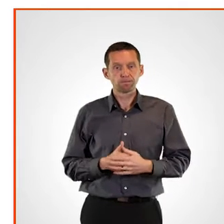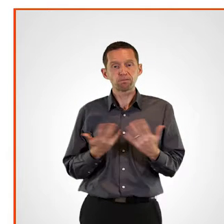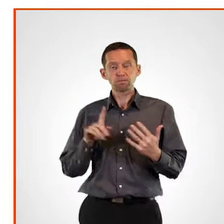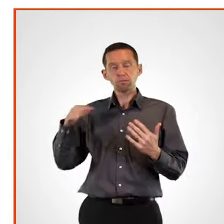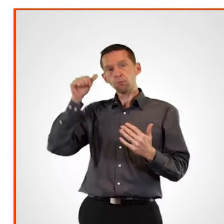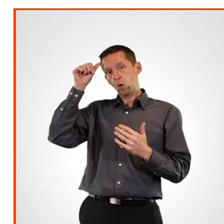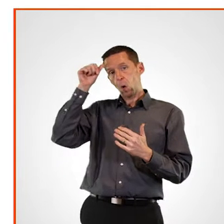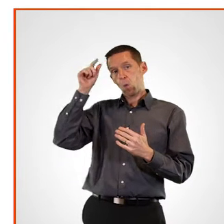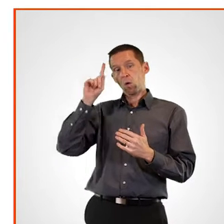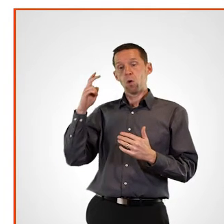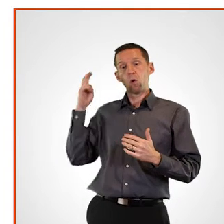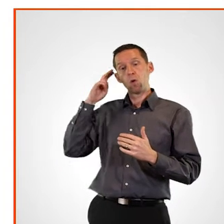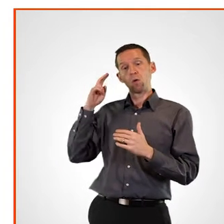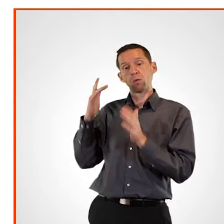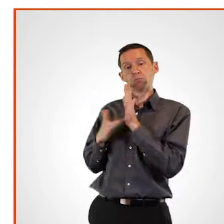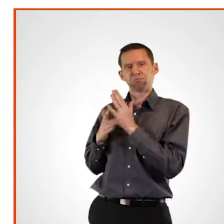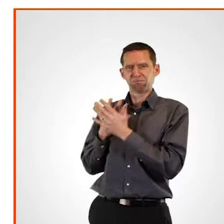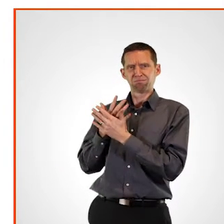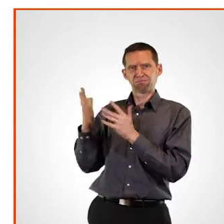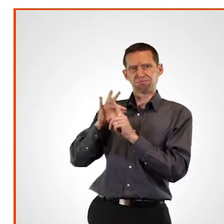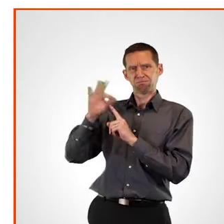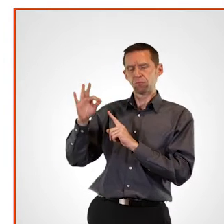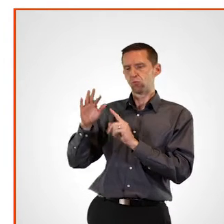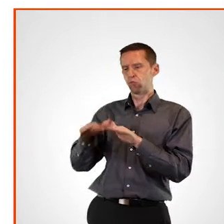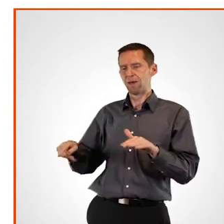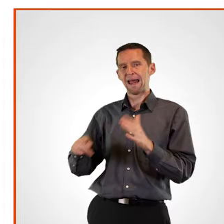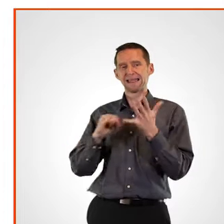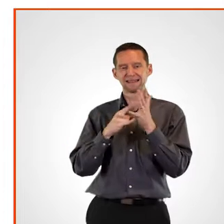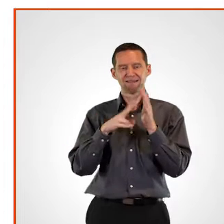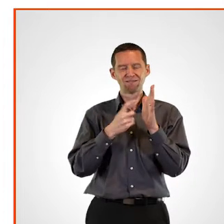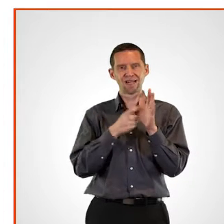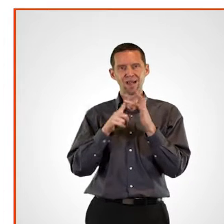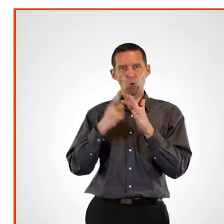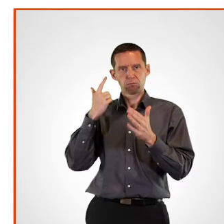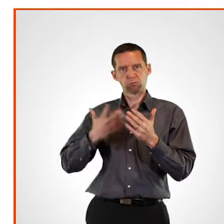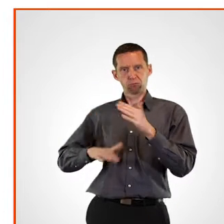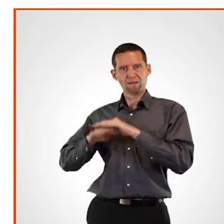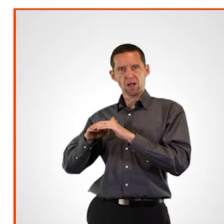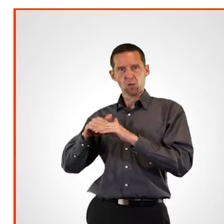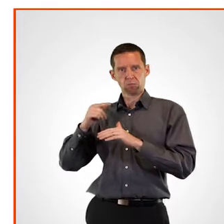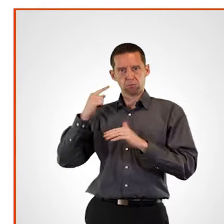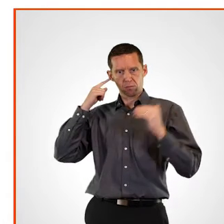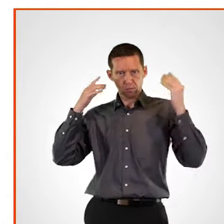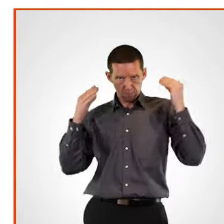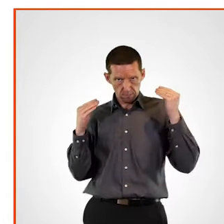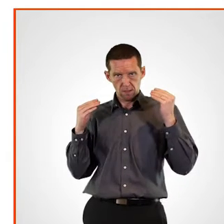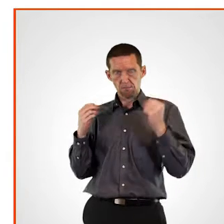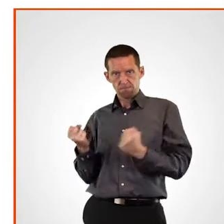We know that cochlear implants have substantially improved the potential for children with severe to profound hearing loss. But as I said, just to reiterate,